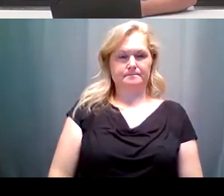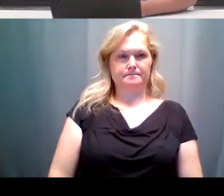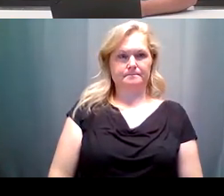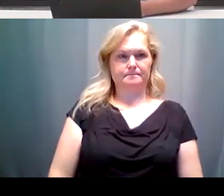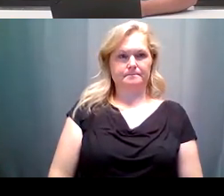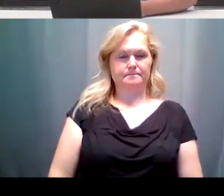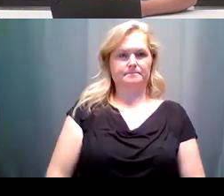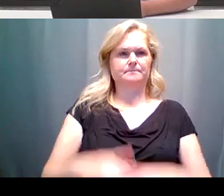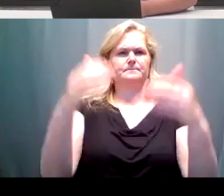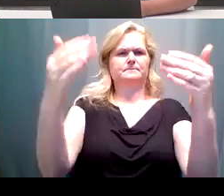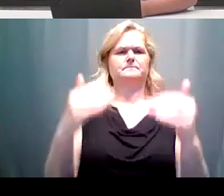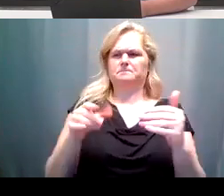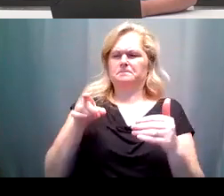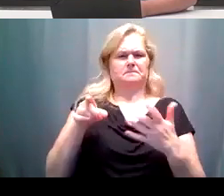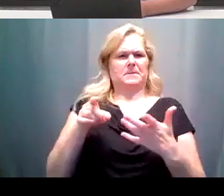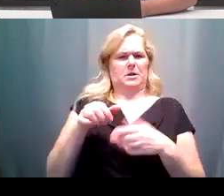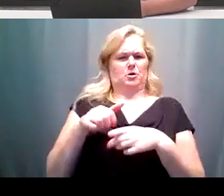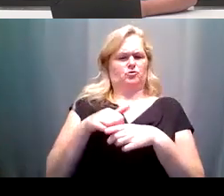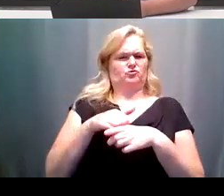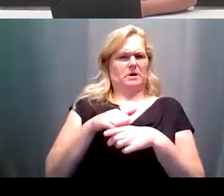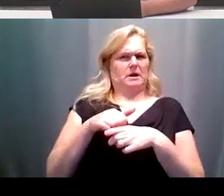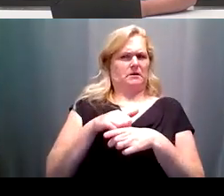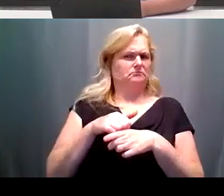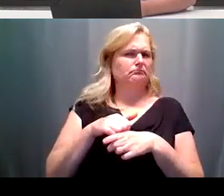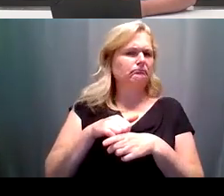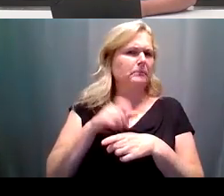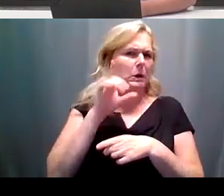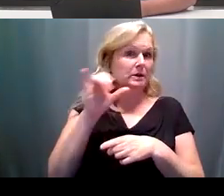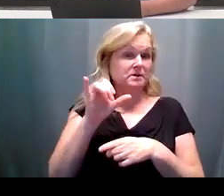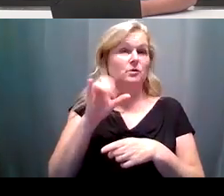How does training work? You get paid to attend the training sessions